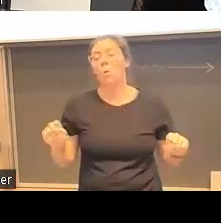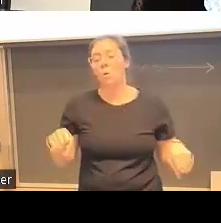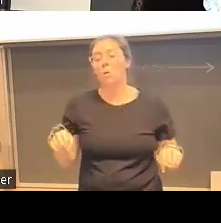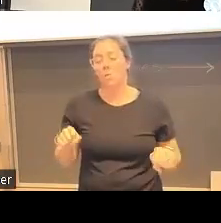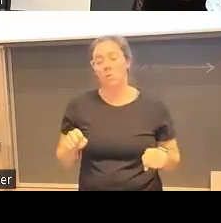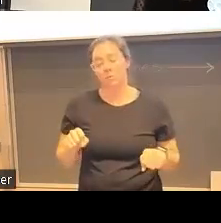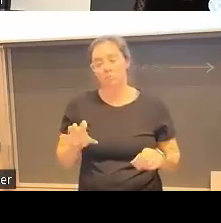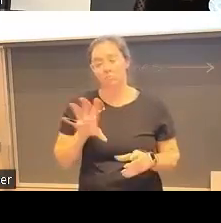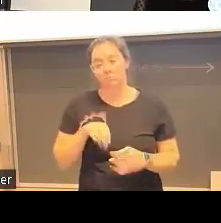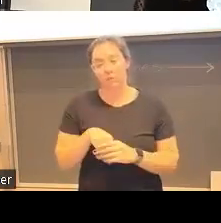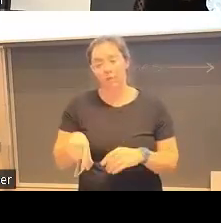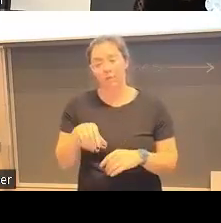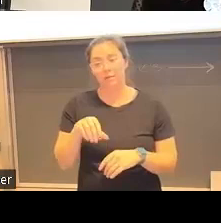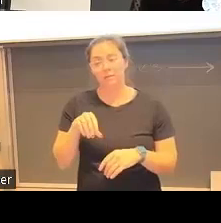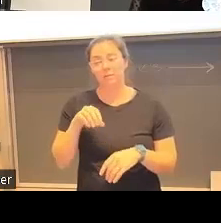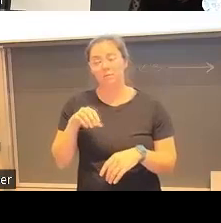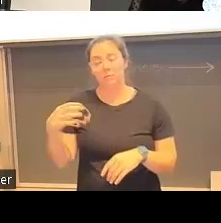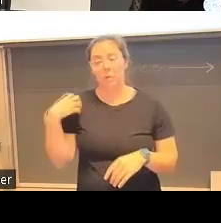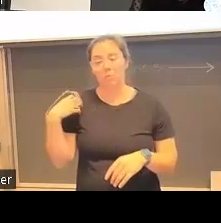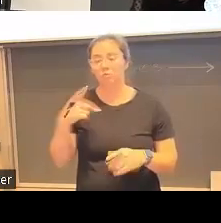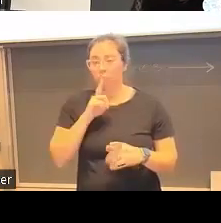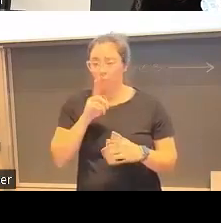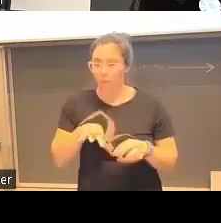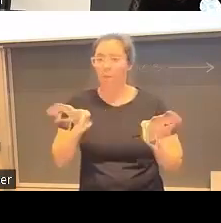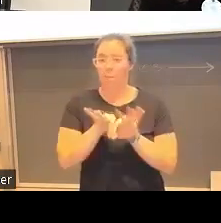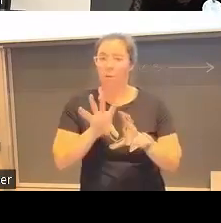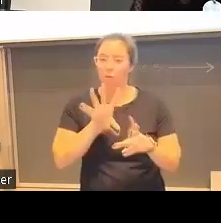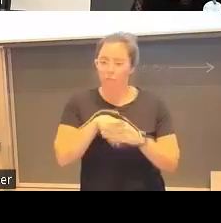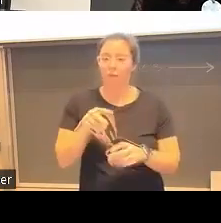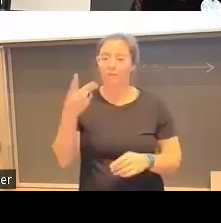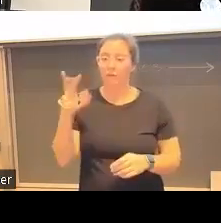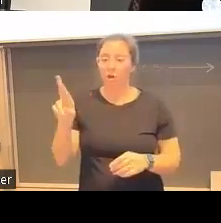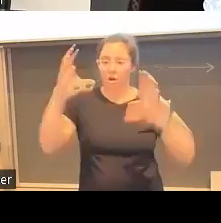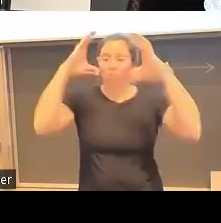part why we're really excited about um working on this virtual reality component because uh